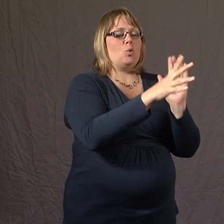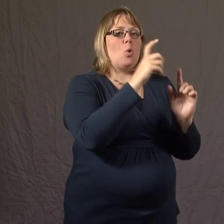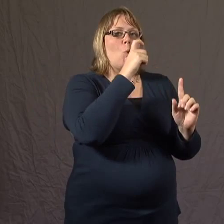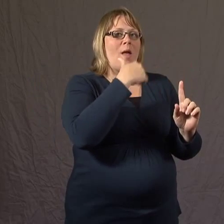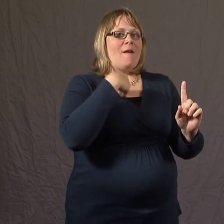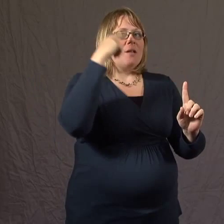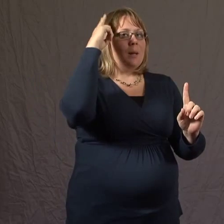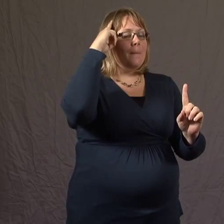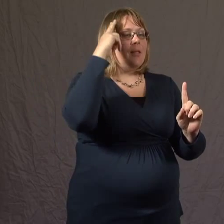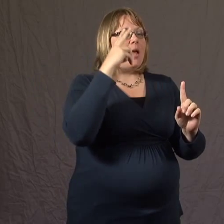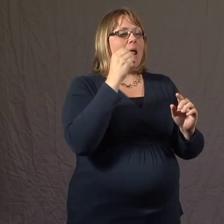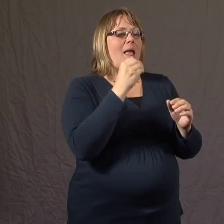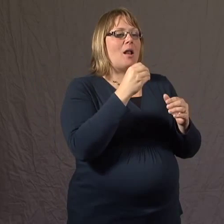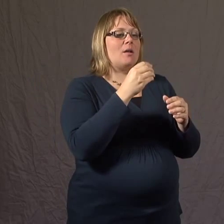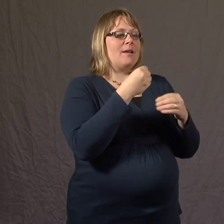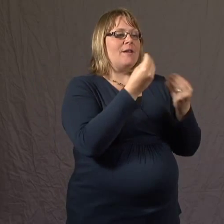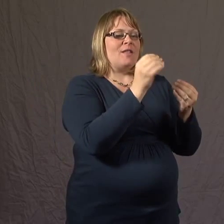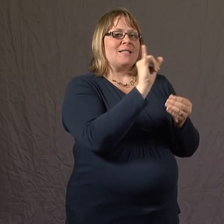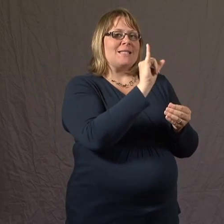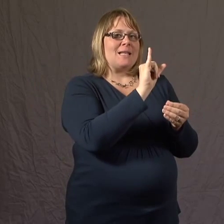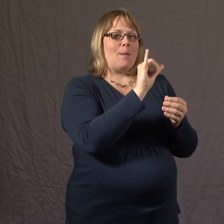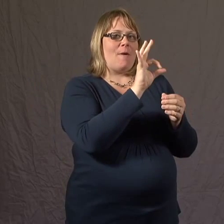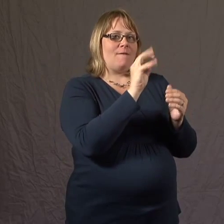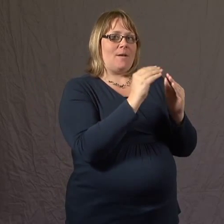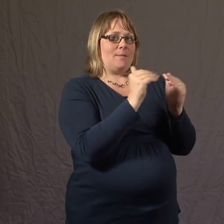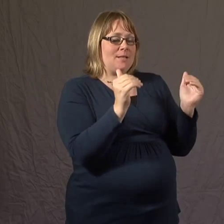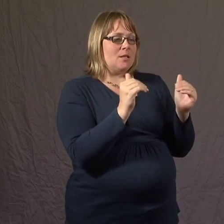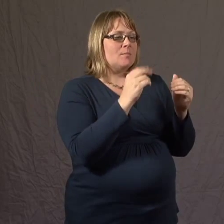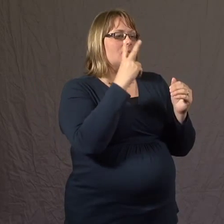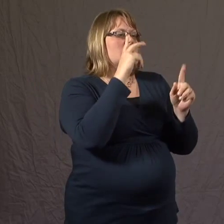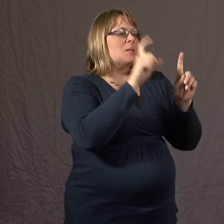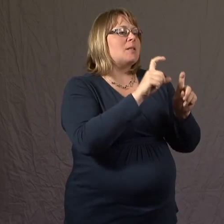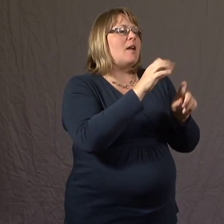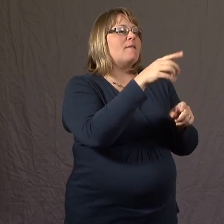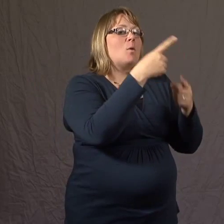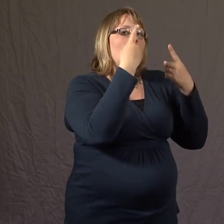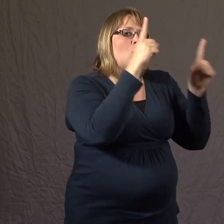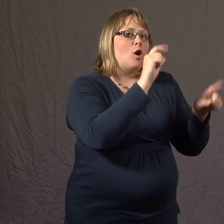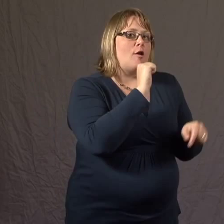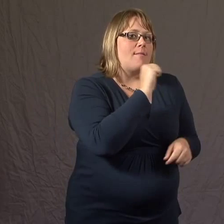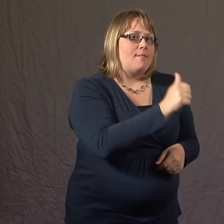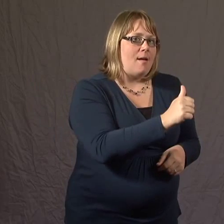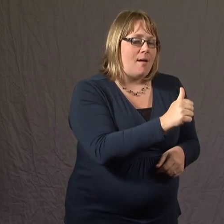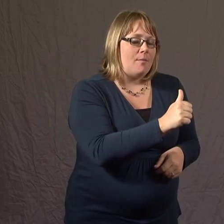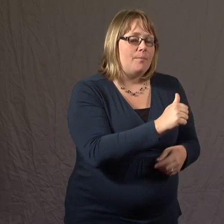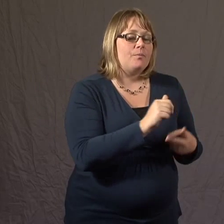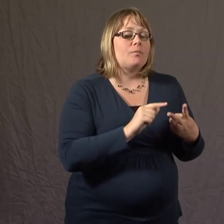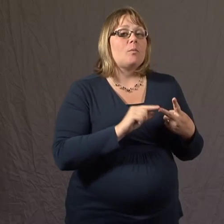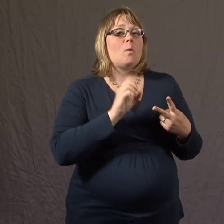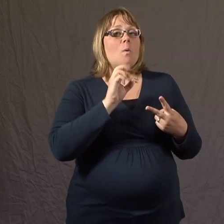the problem. Ask another student who has a cochlear implant, giving them the same FM